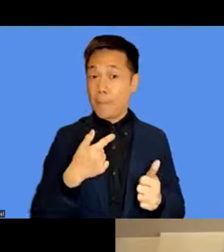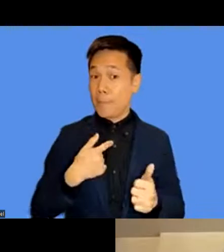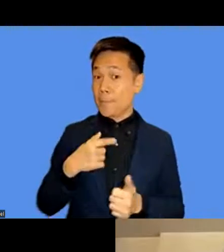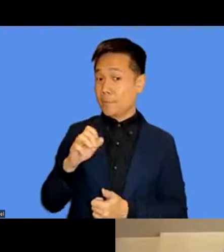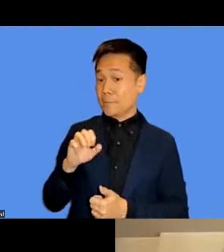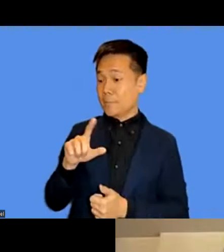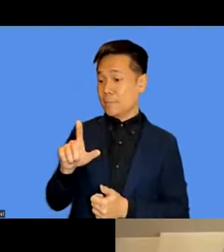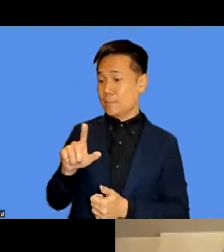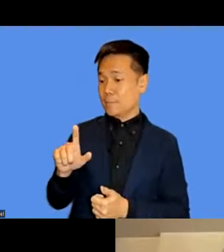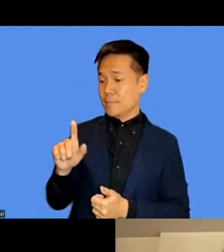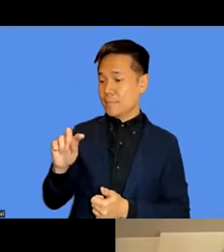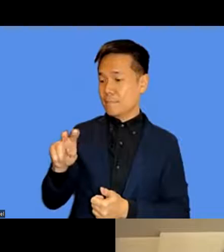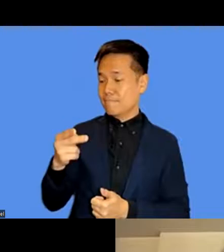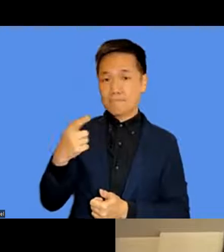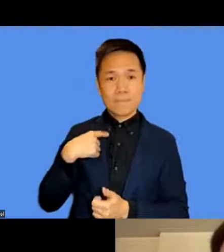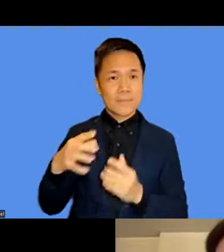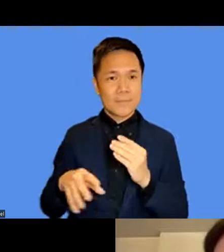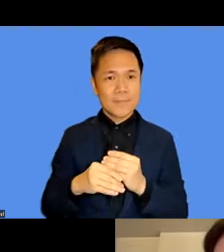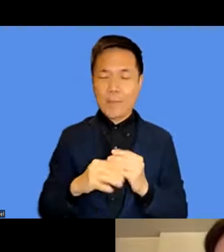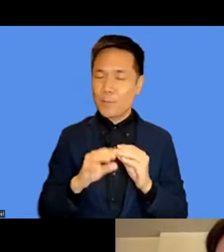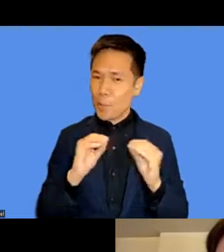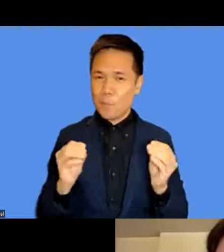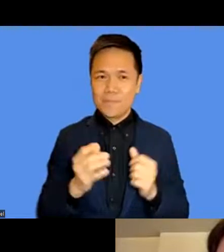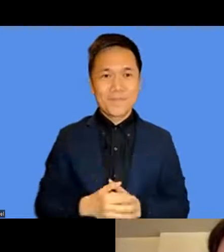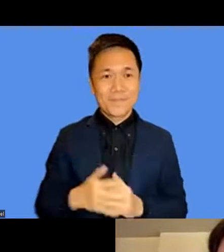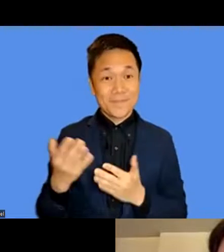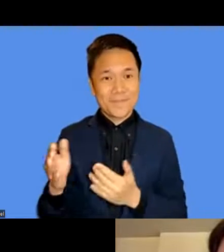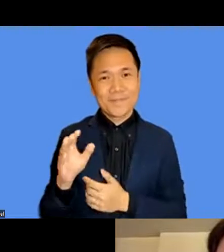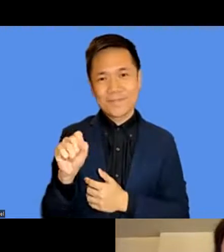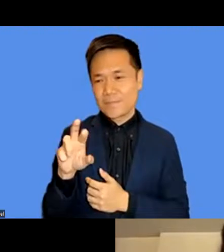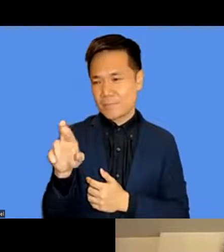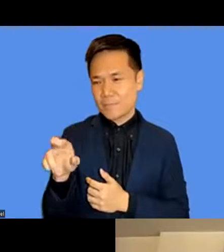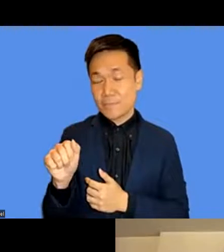Sara, did you want to? I can answer. I agree with you.